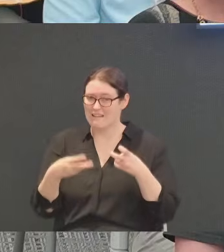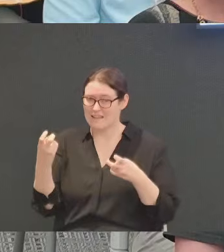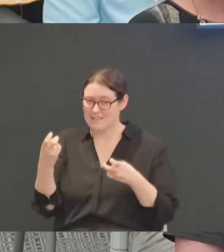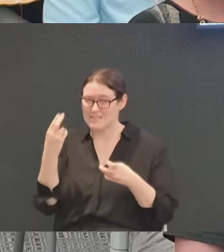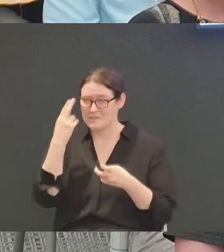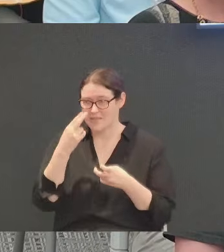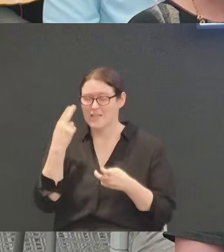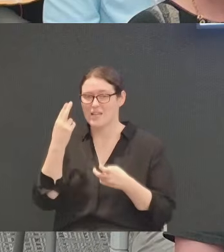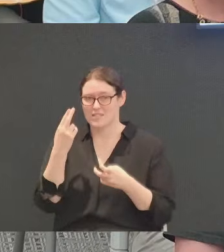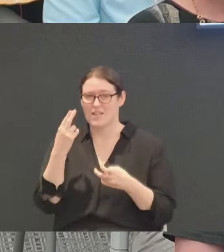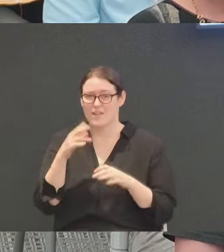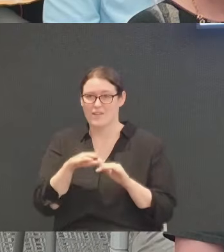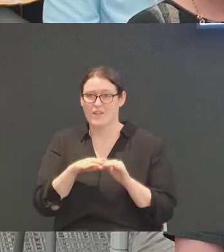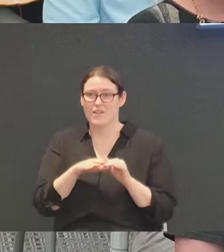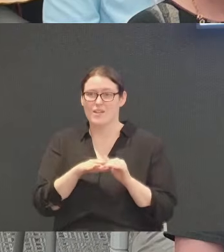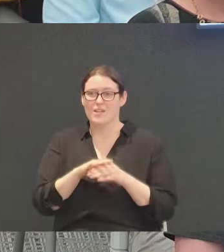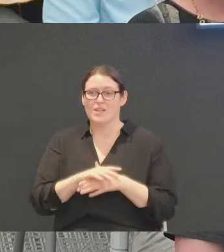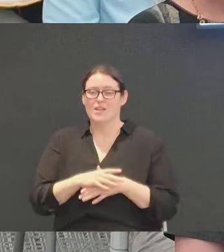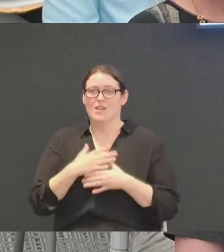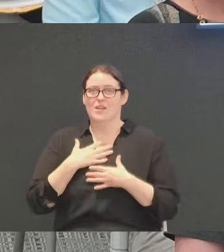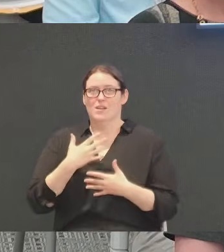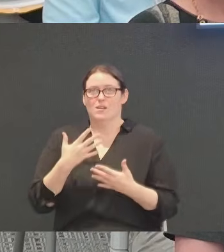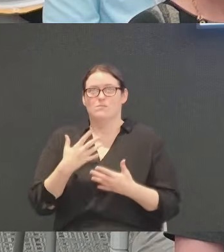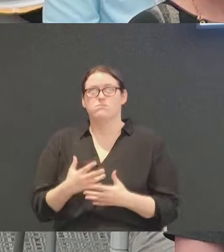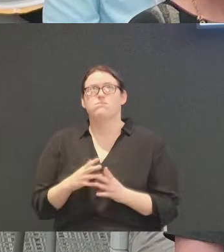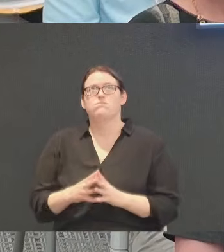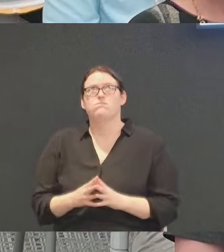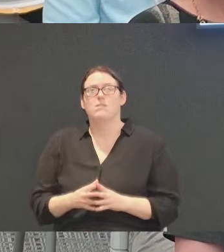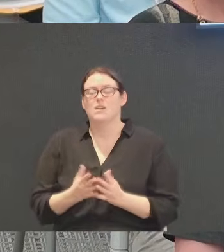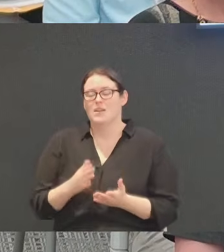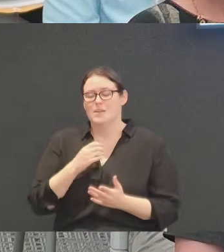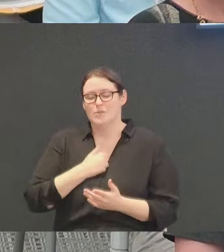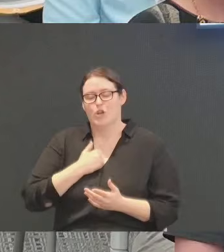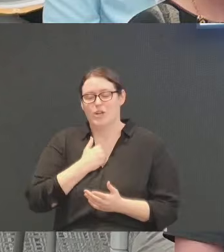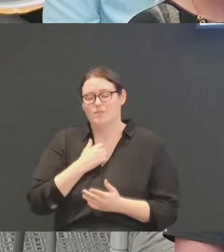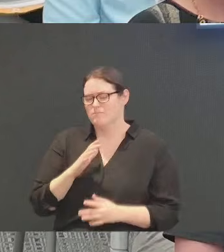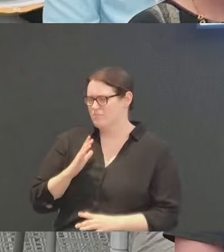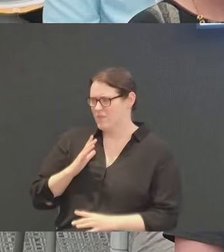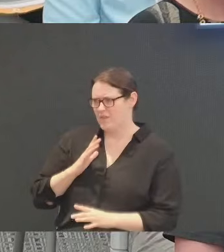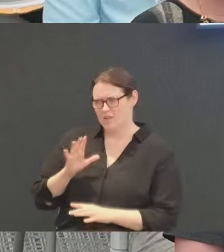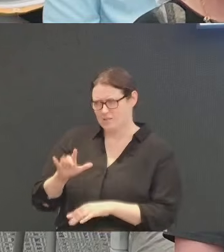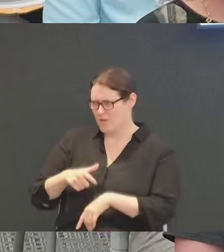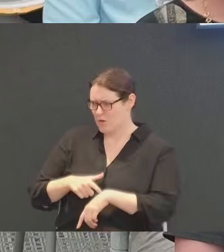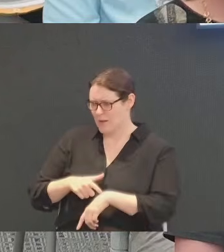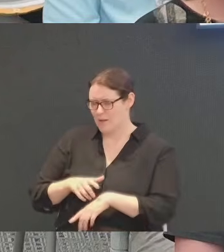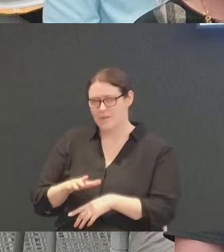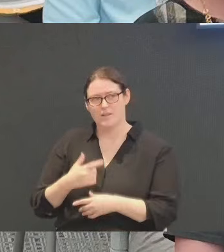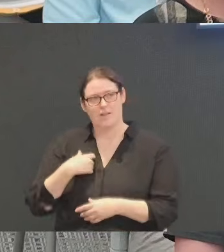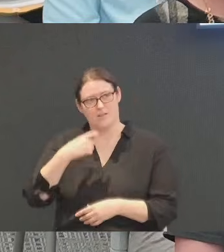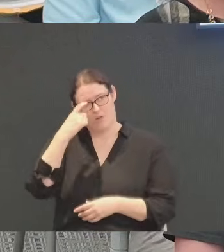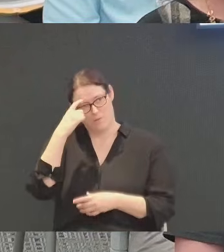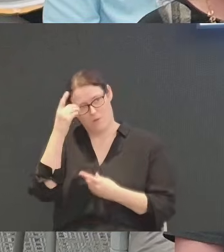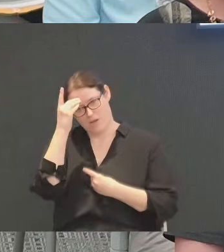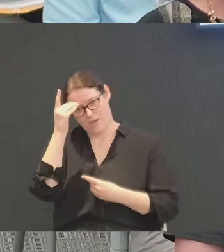challenges. I'm sorry. So y'all can hear me. I do have a a brain disorder called posture orthostatic